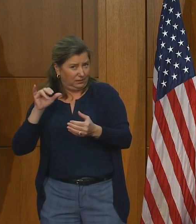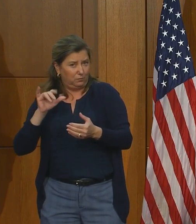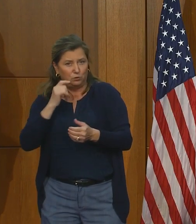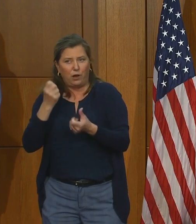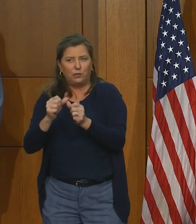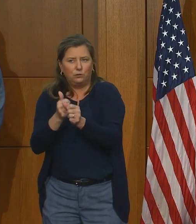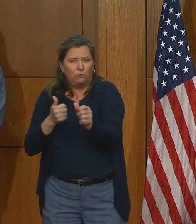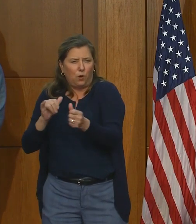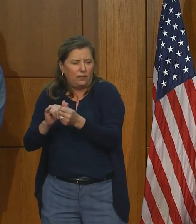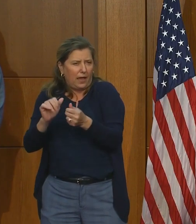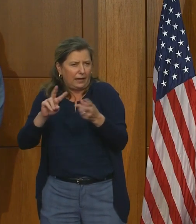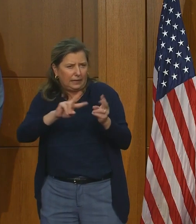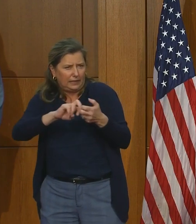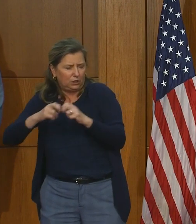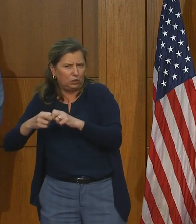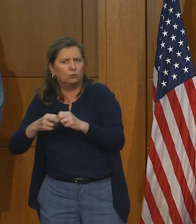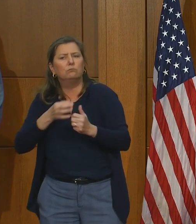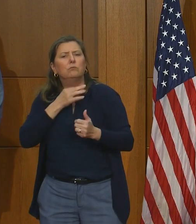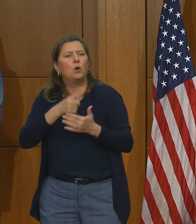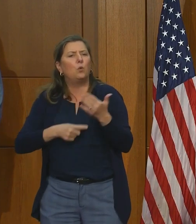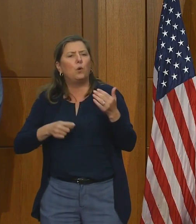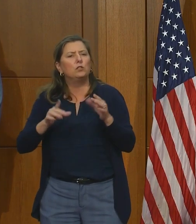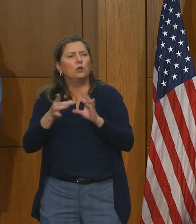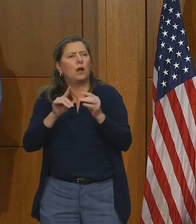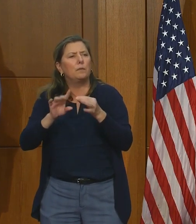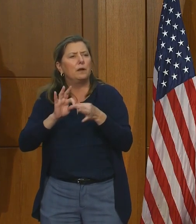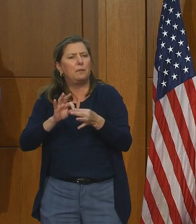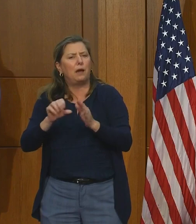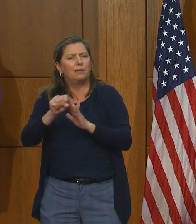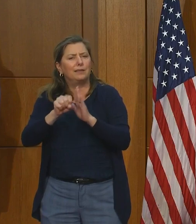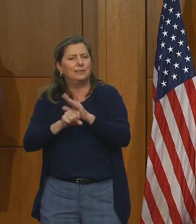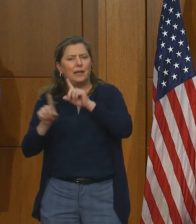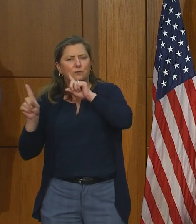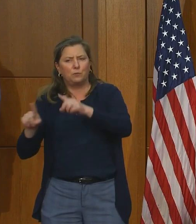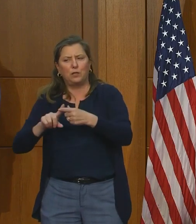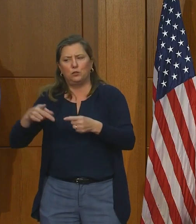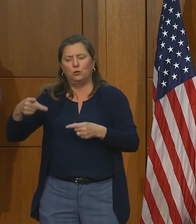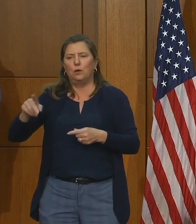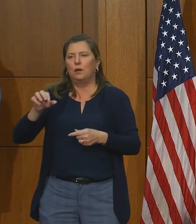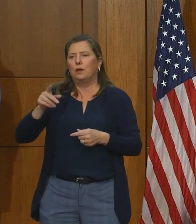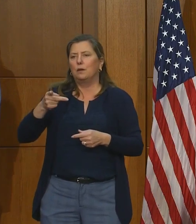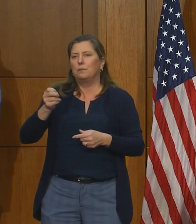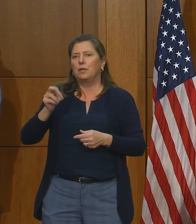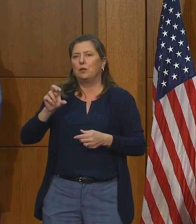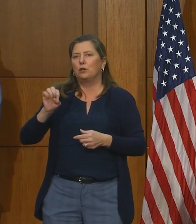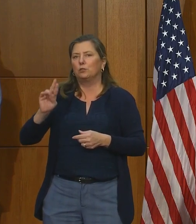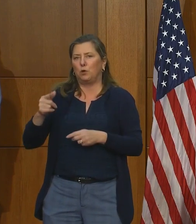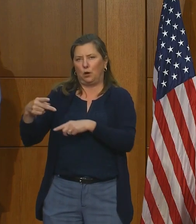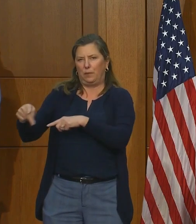OF THE SOUTH. YOU CARE TO